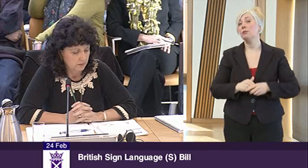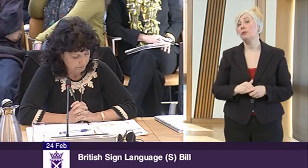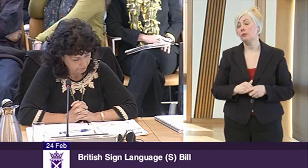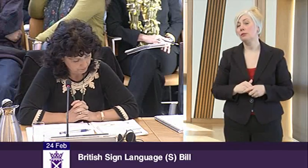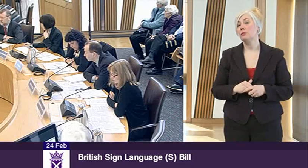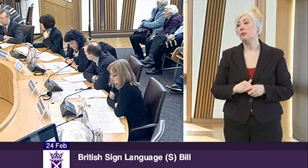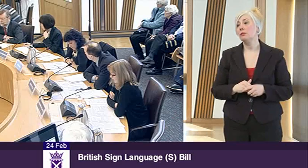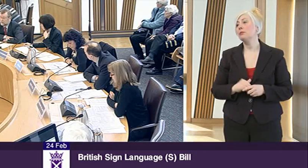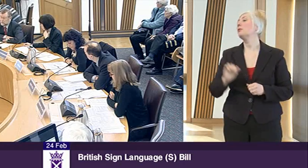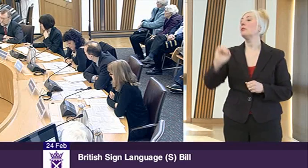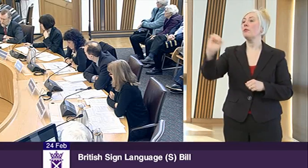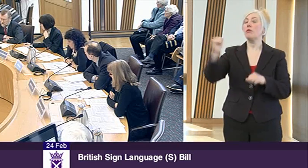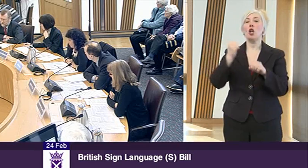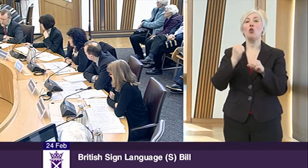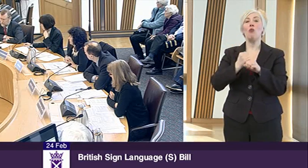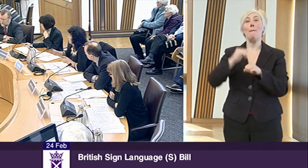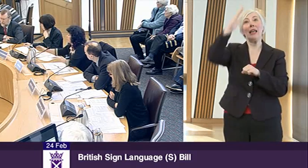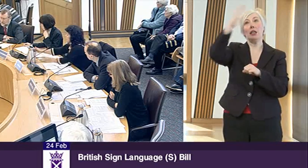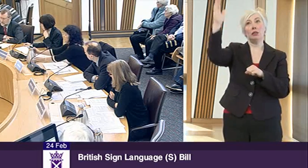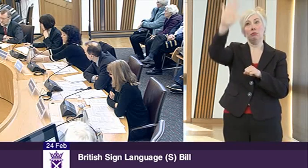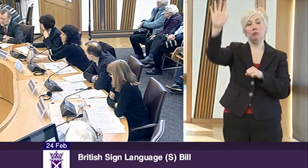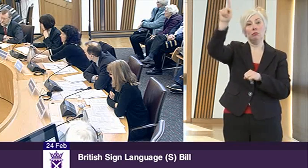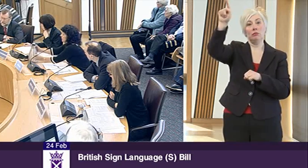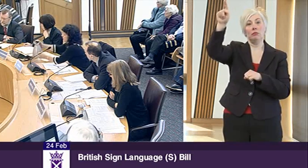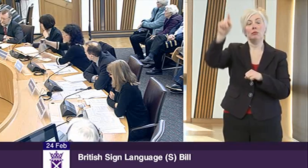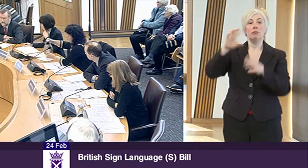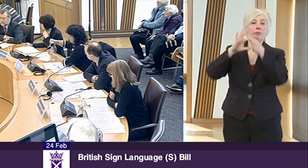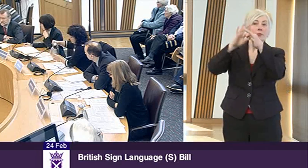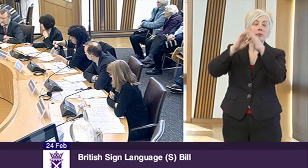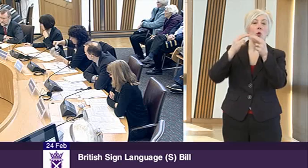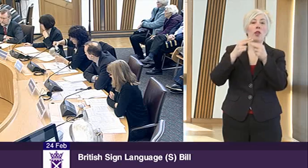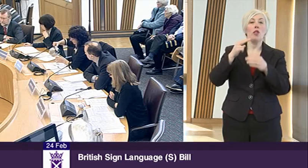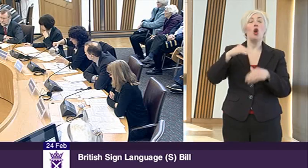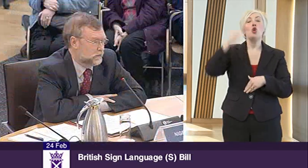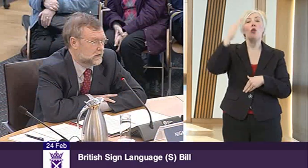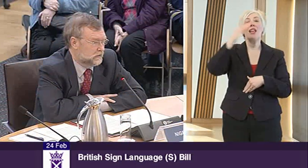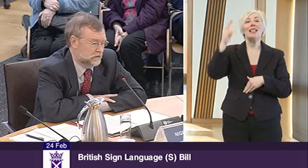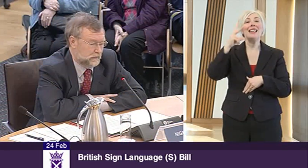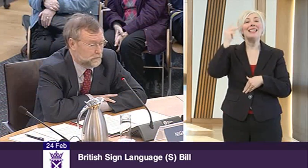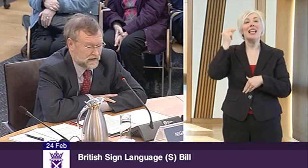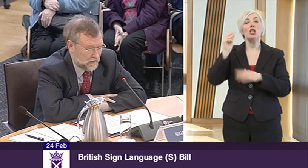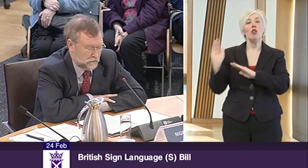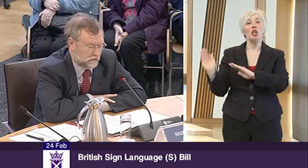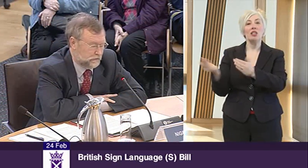Nigel Firth: Within Grampian, we work closely with North East Sensory Services and Aberdeen